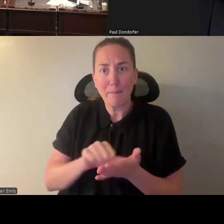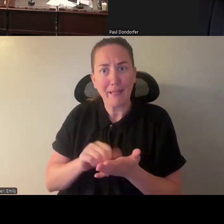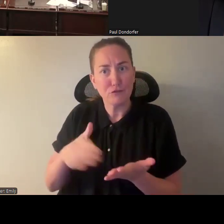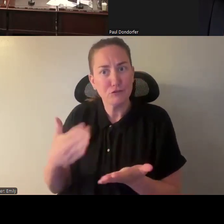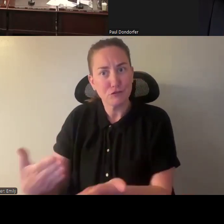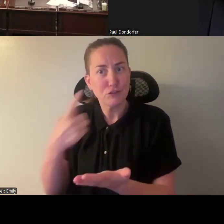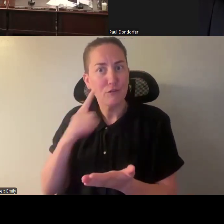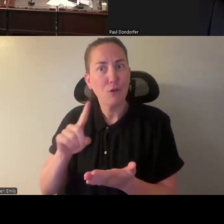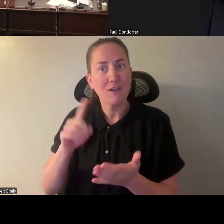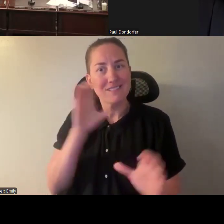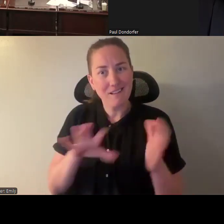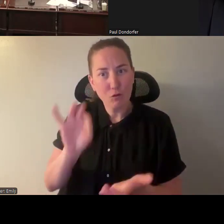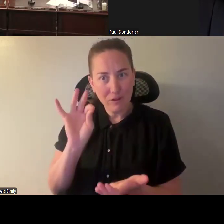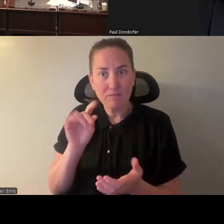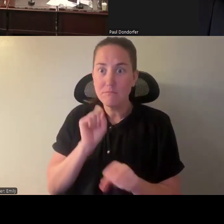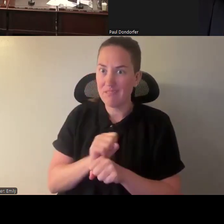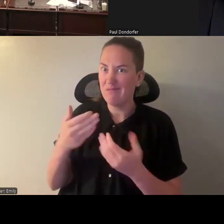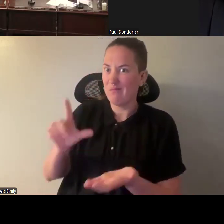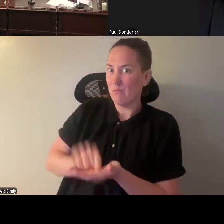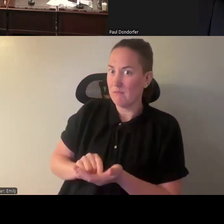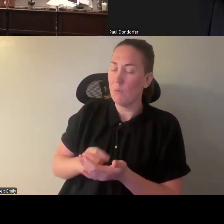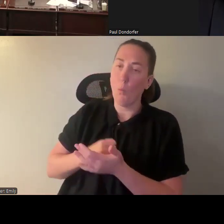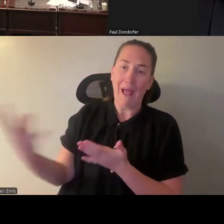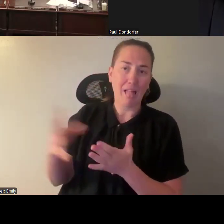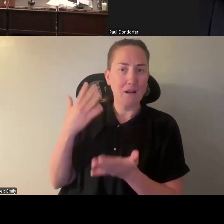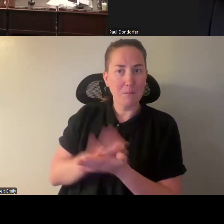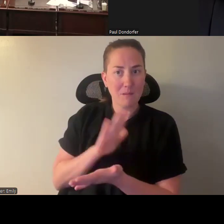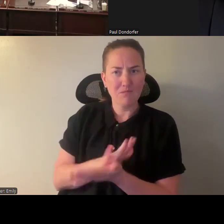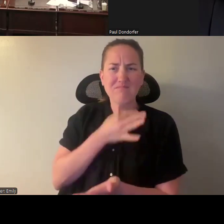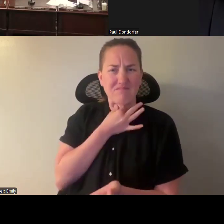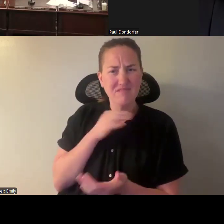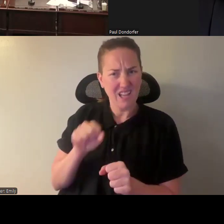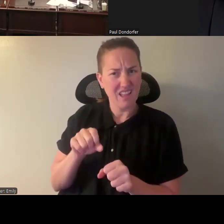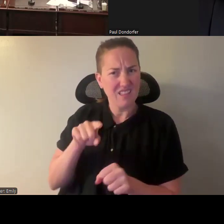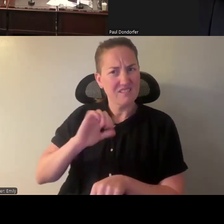that then has to be printed out Wasting of paper Is there any way that this can be set up where